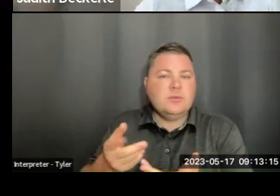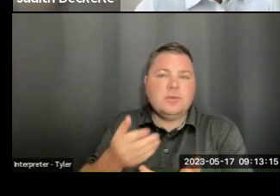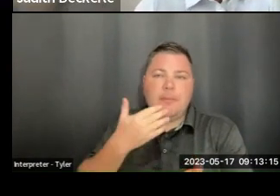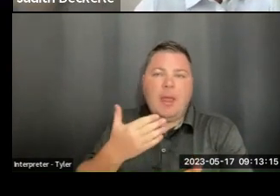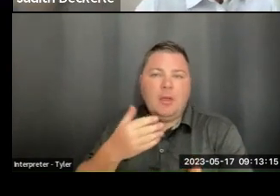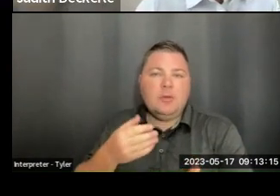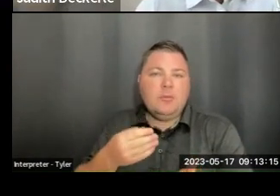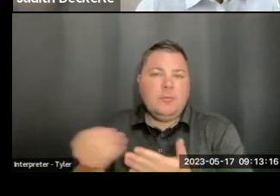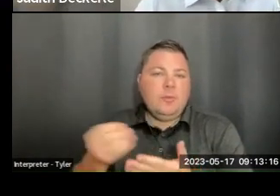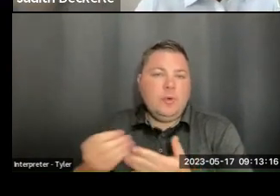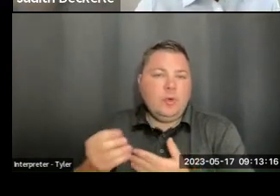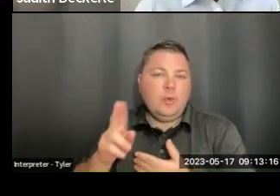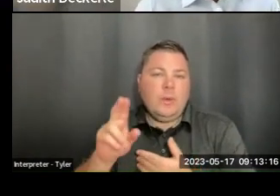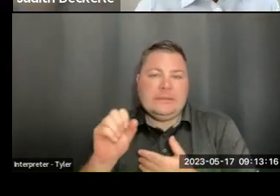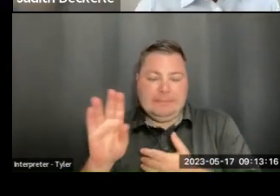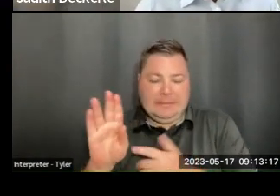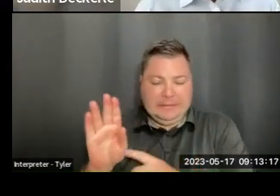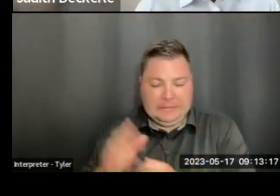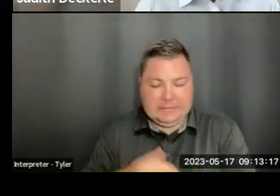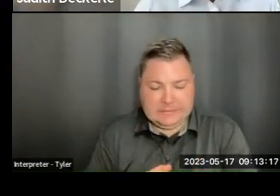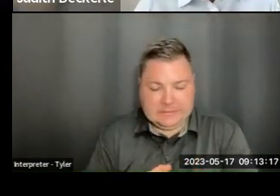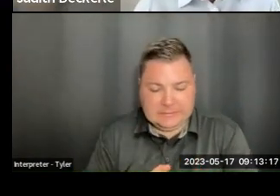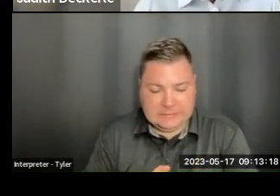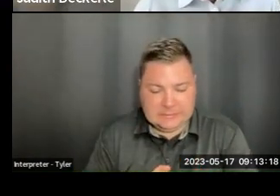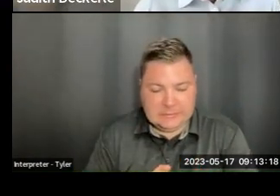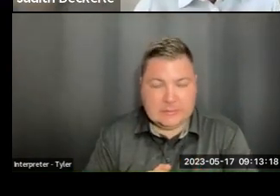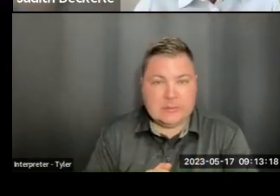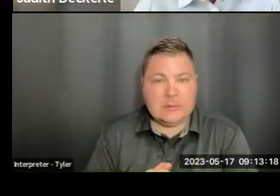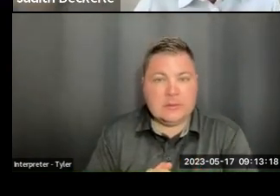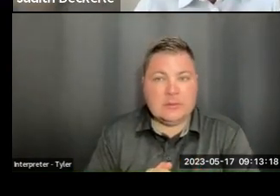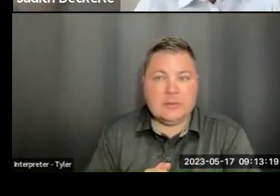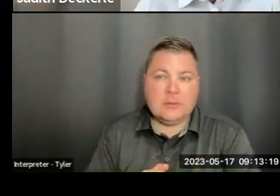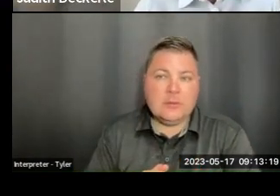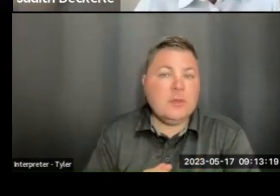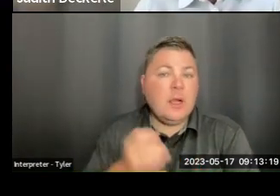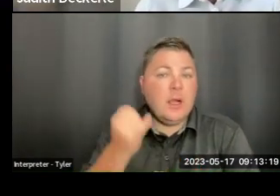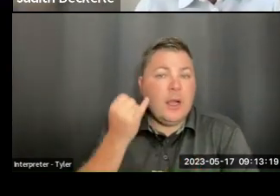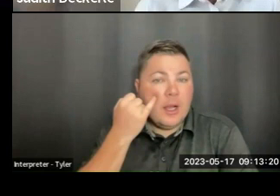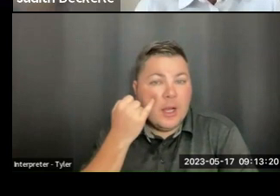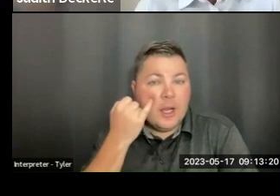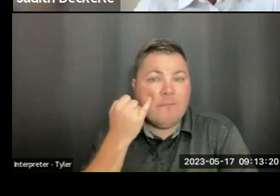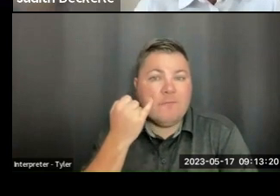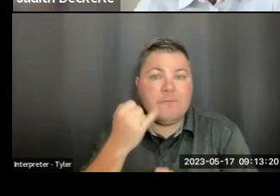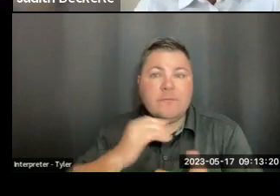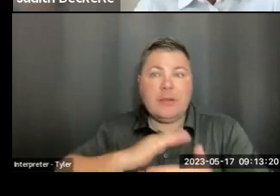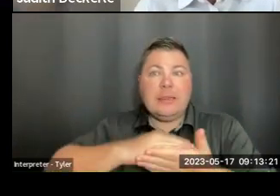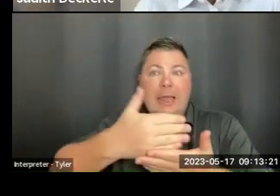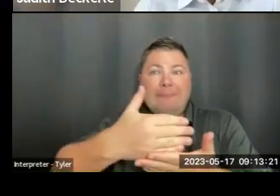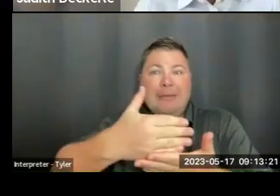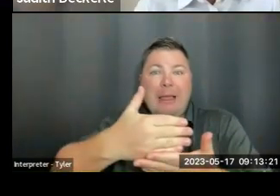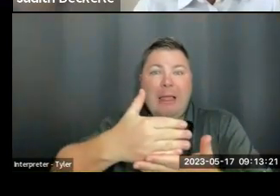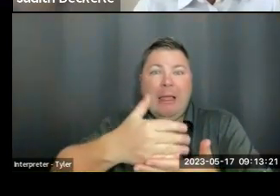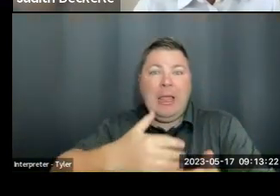out to us, and we can direct you to good quality USBs.